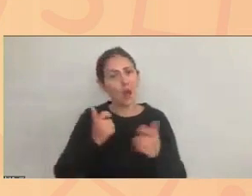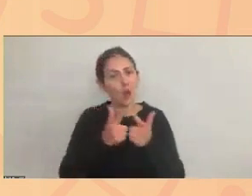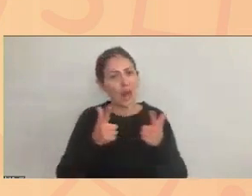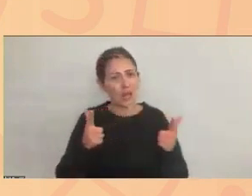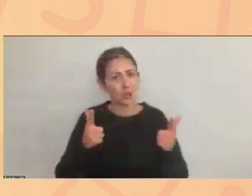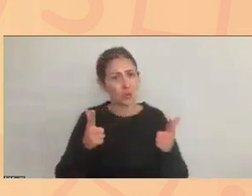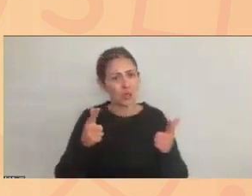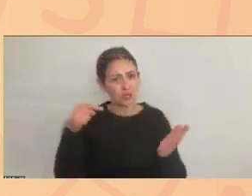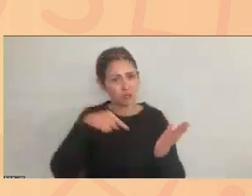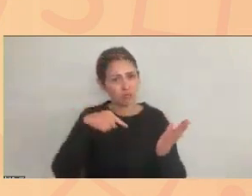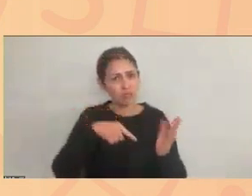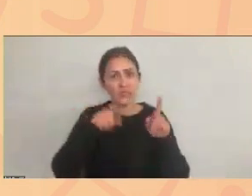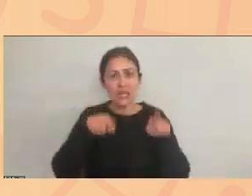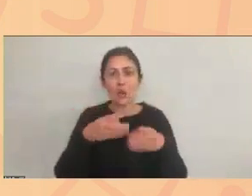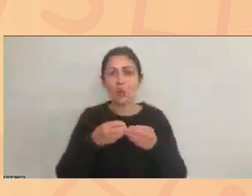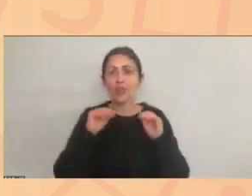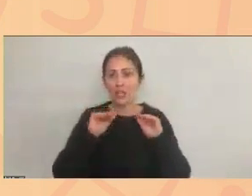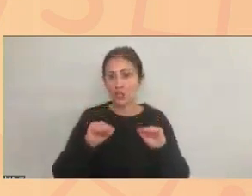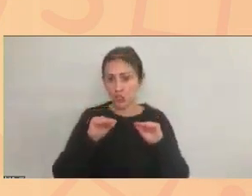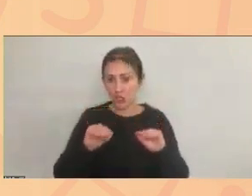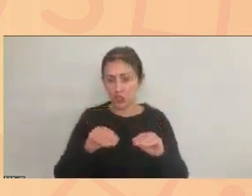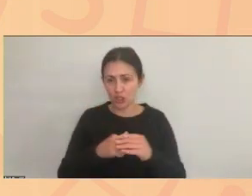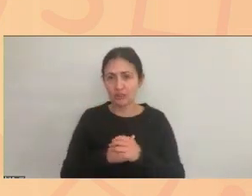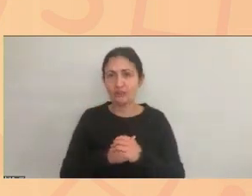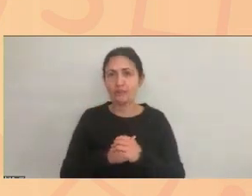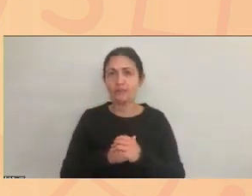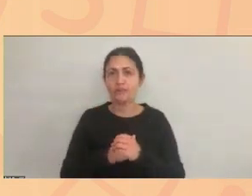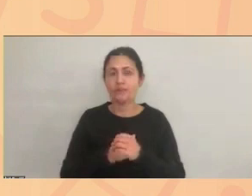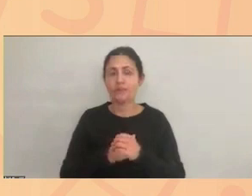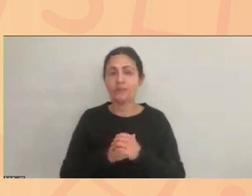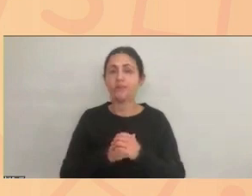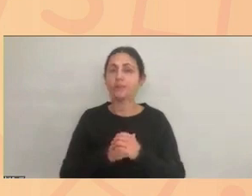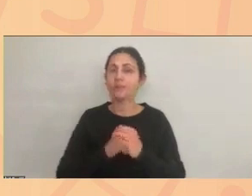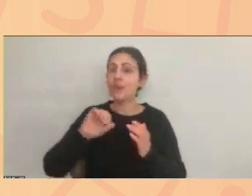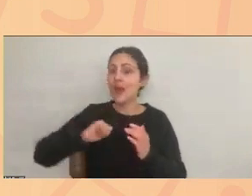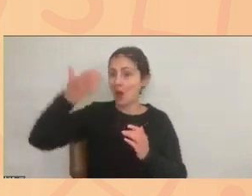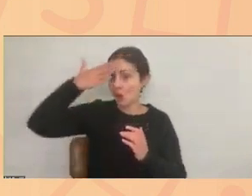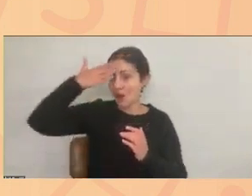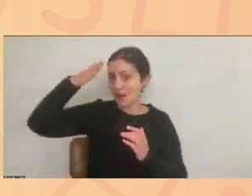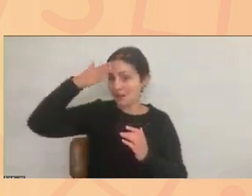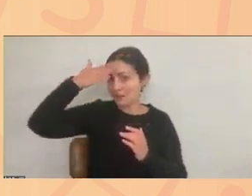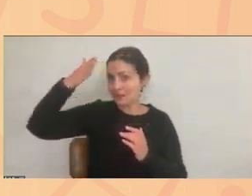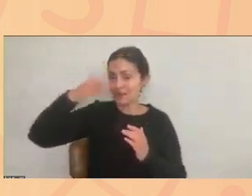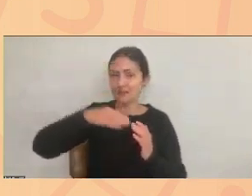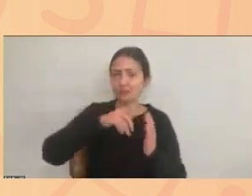We, how elders recorded heaps of materials in languages